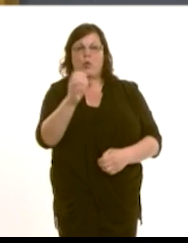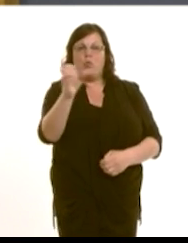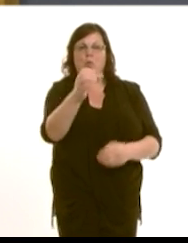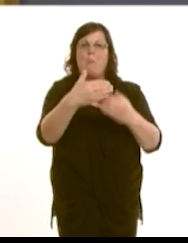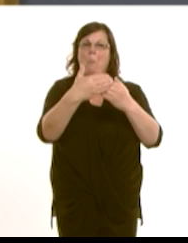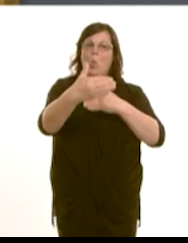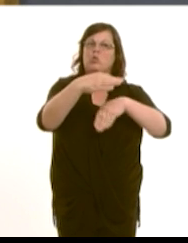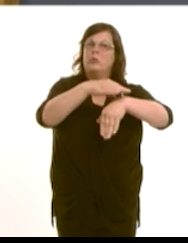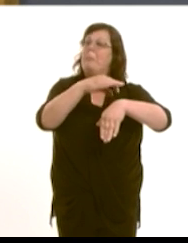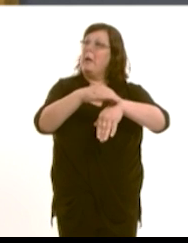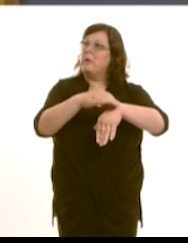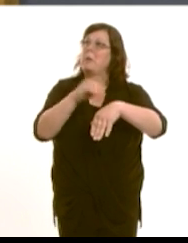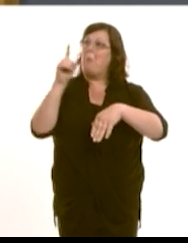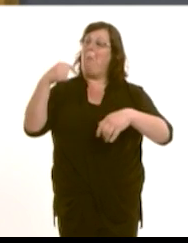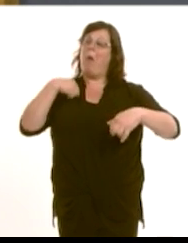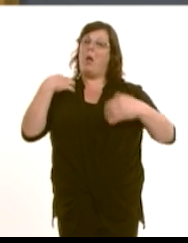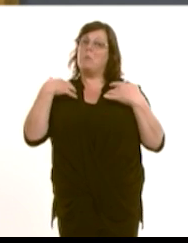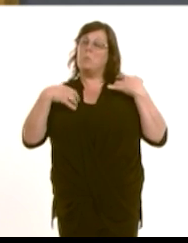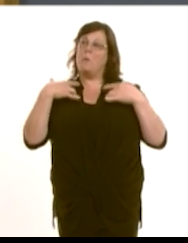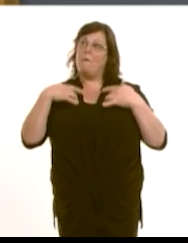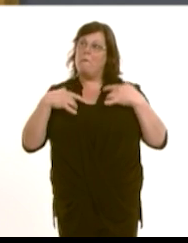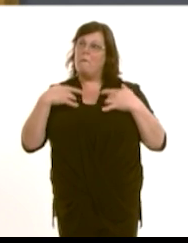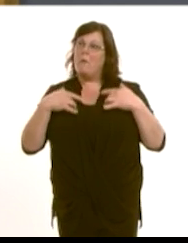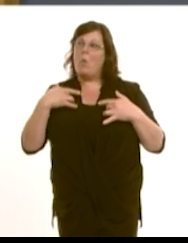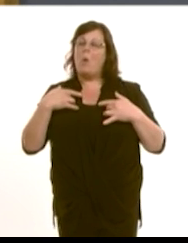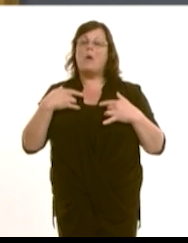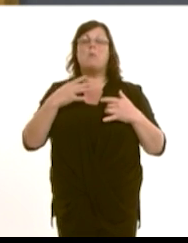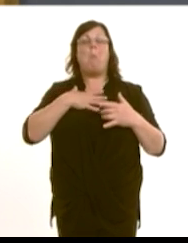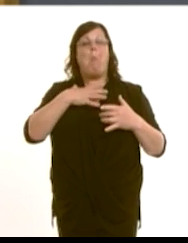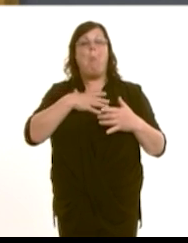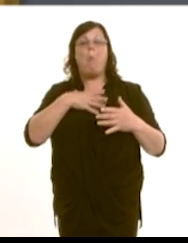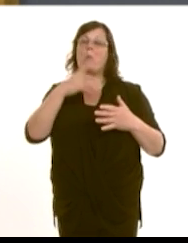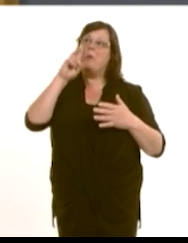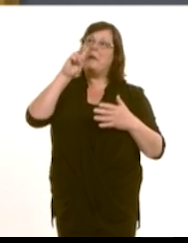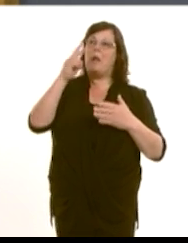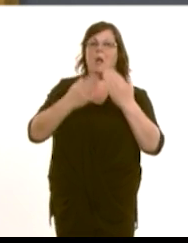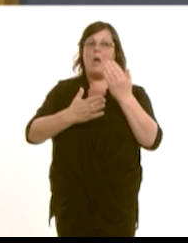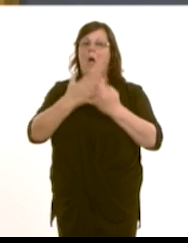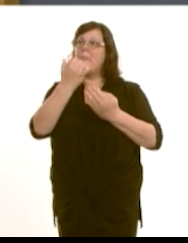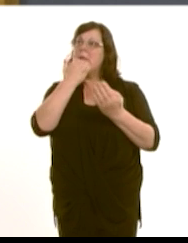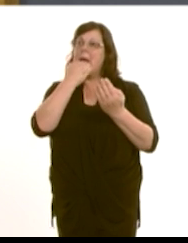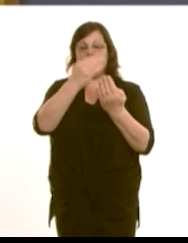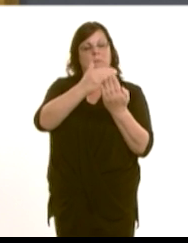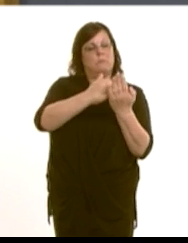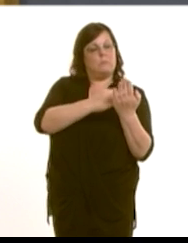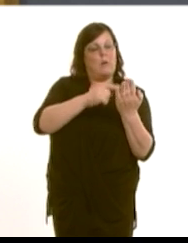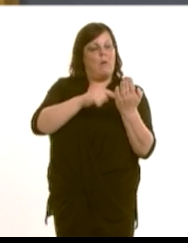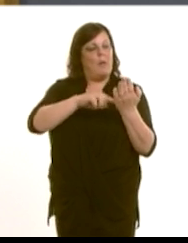I look forward, First Minister, to receiving an update on how those plans are going to